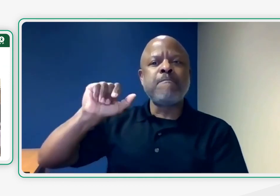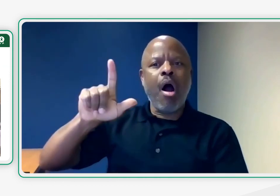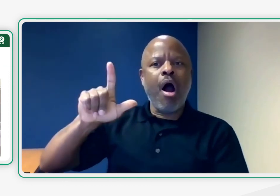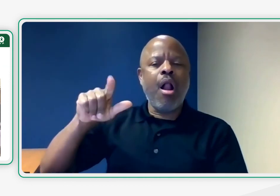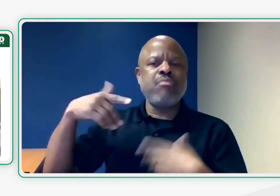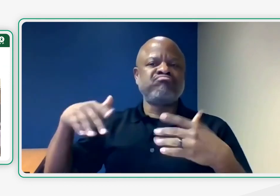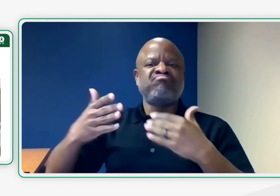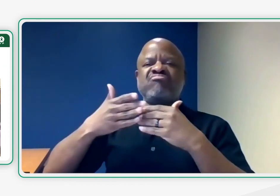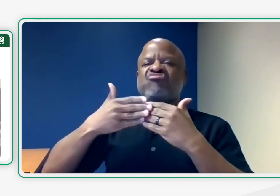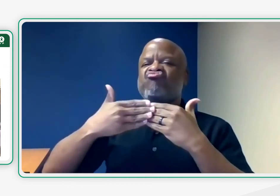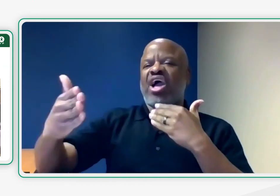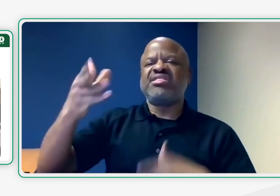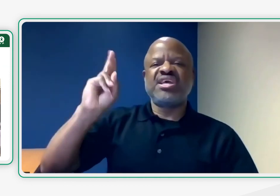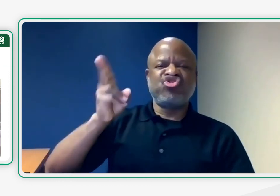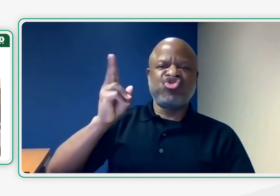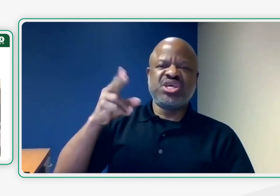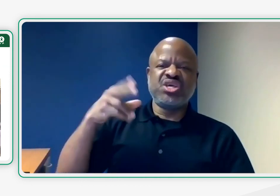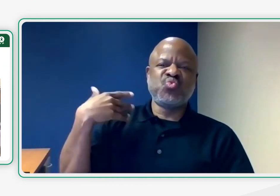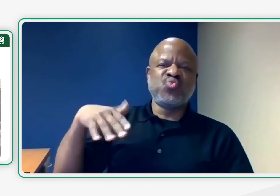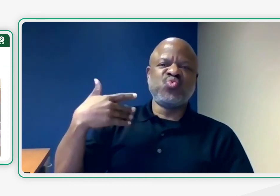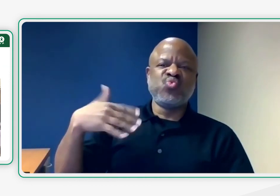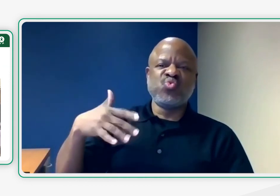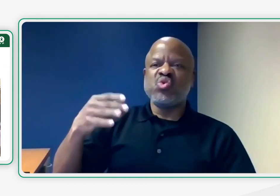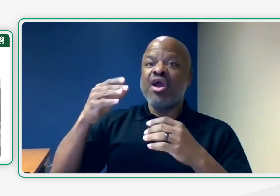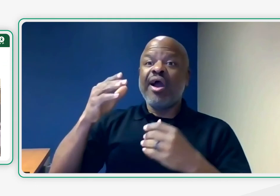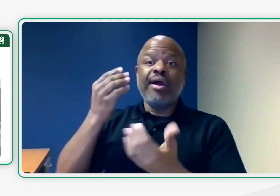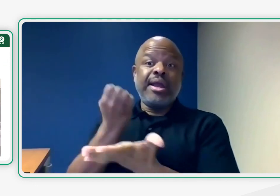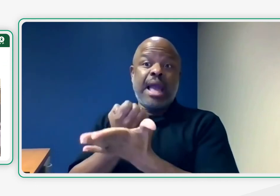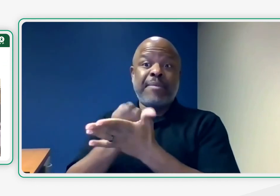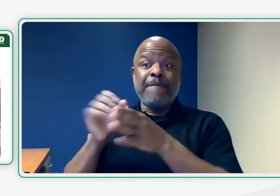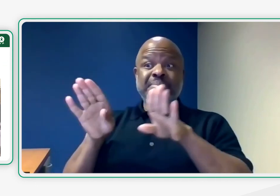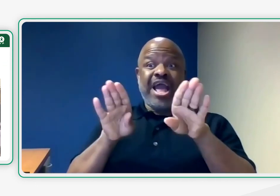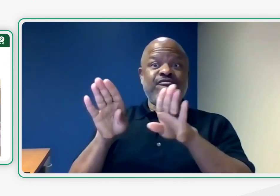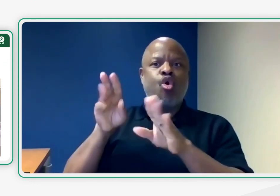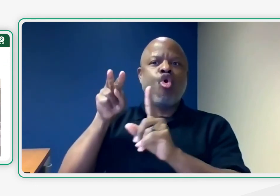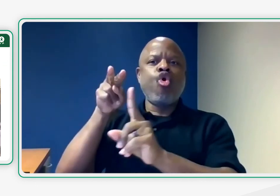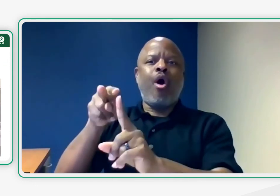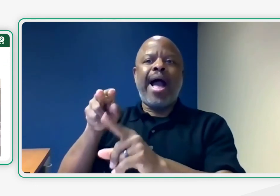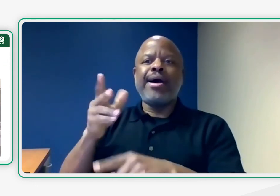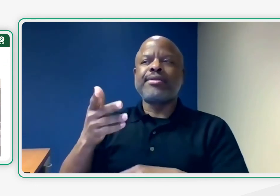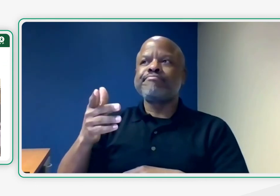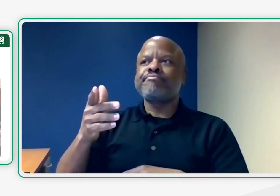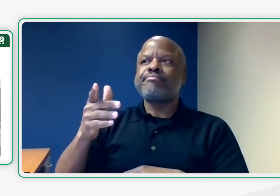I decided to contact her because that was some high rate! And, you know, then the rest is history from there.